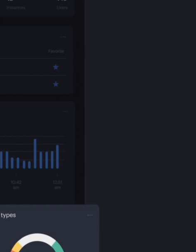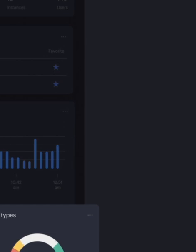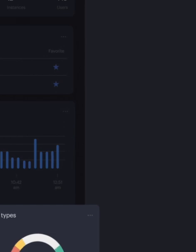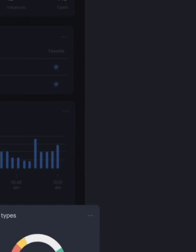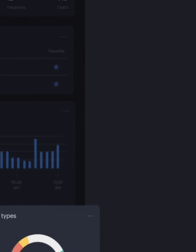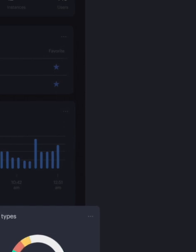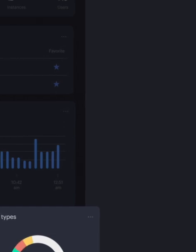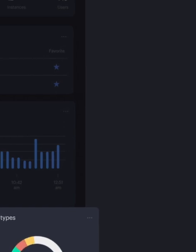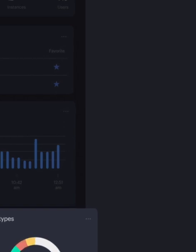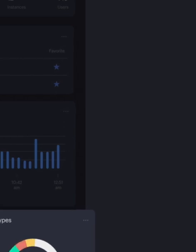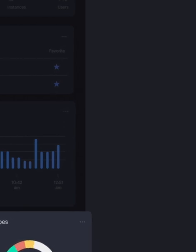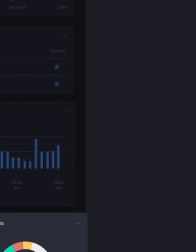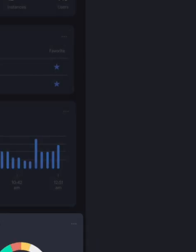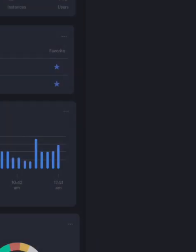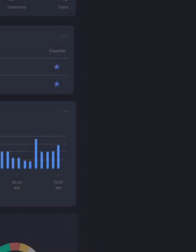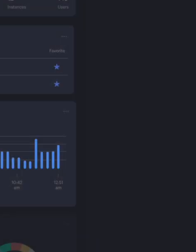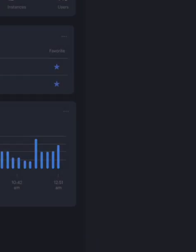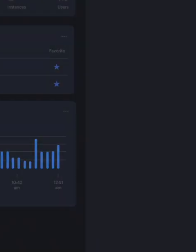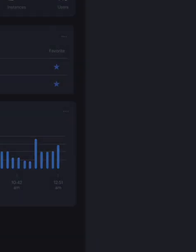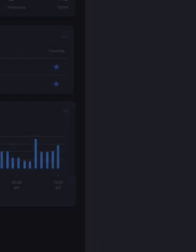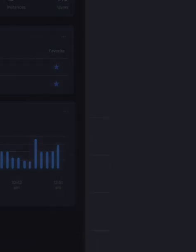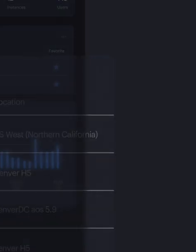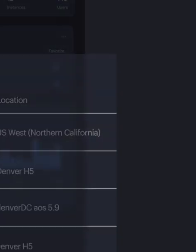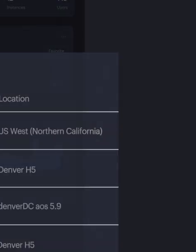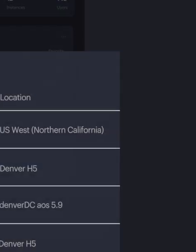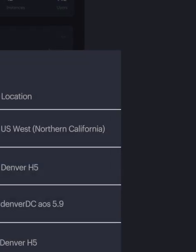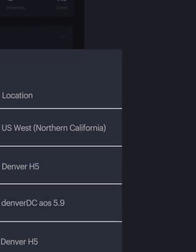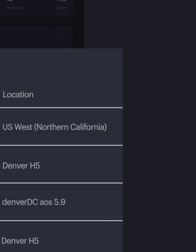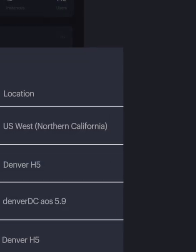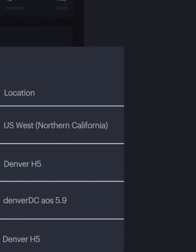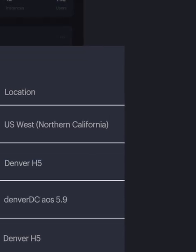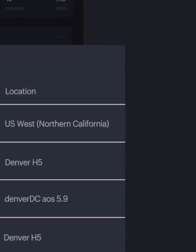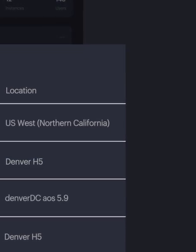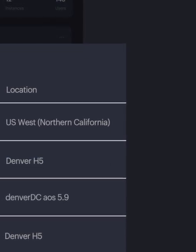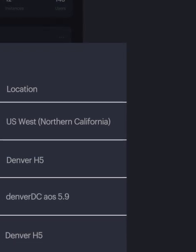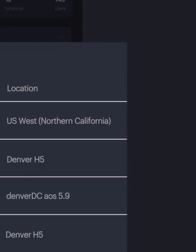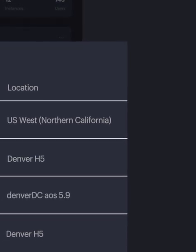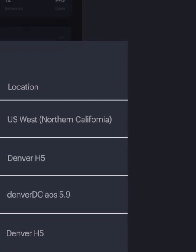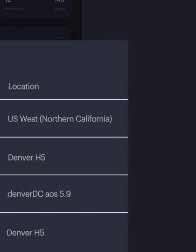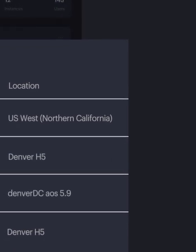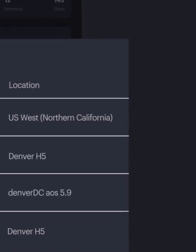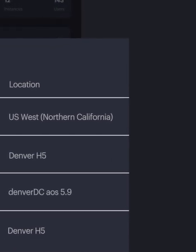and Kubernetes runtime and integrates with dozens of other private and public clouds.